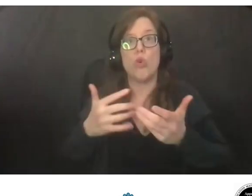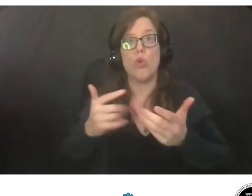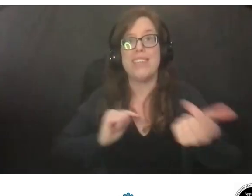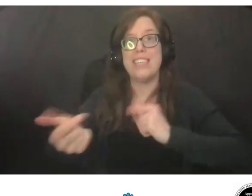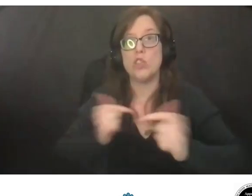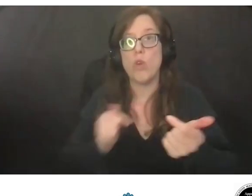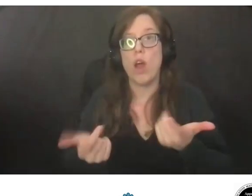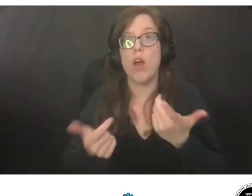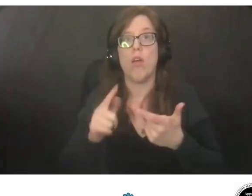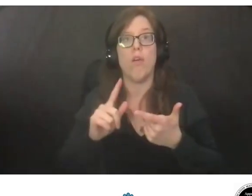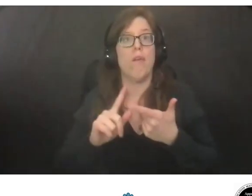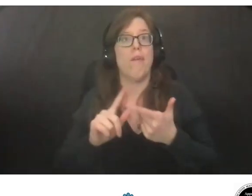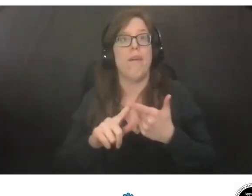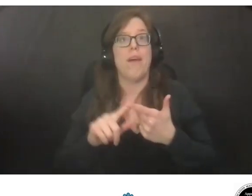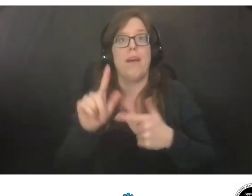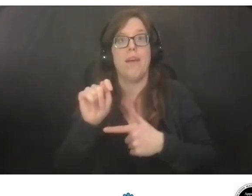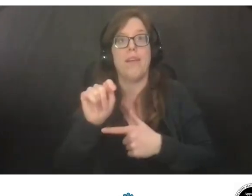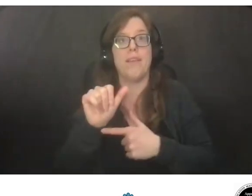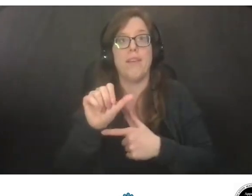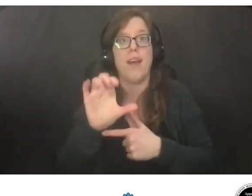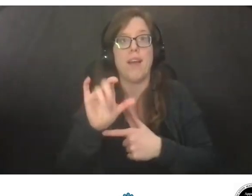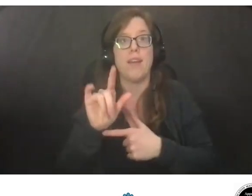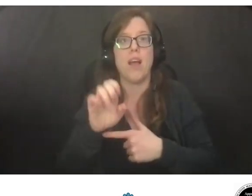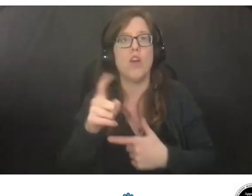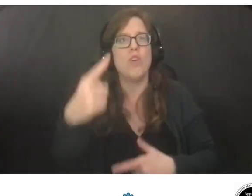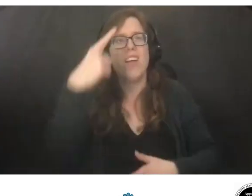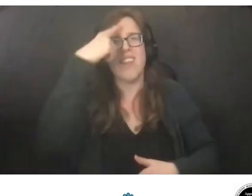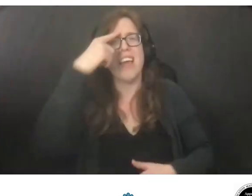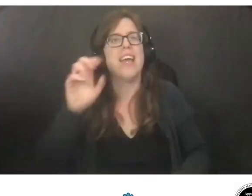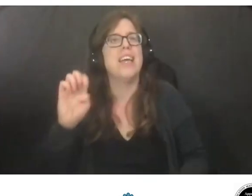tactically, like eavesdropping? If you think of students who are